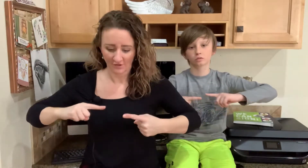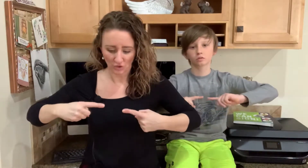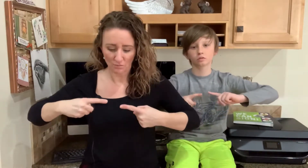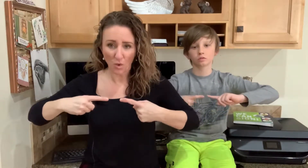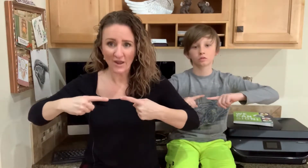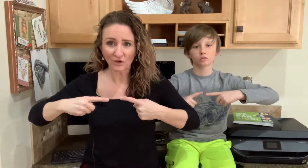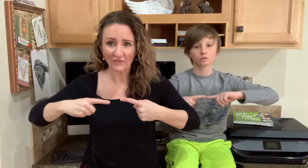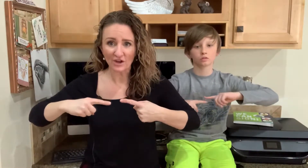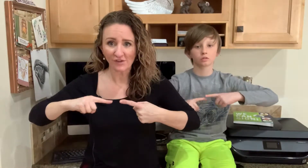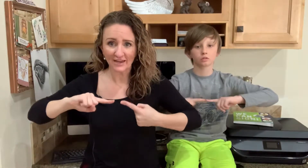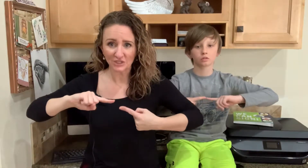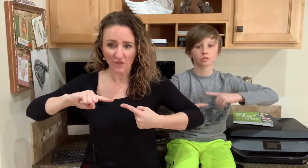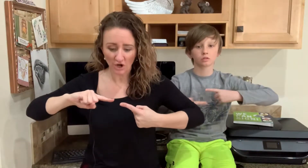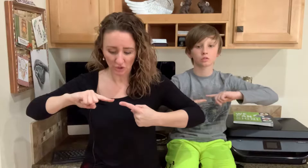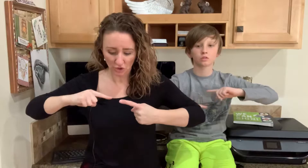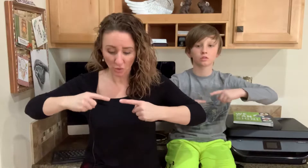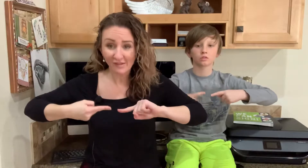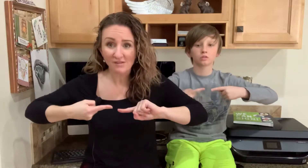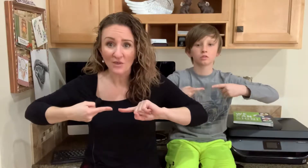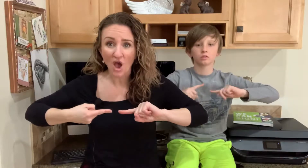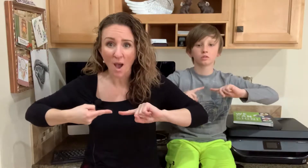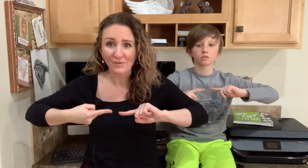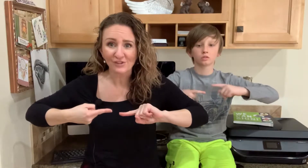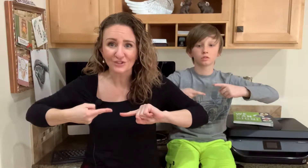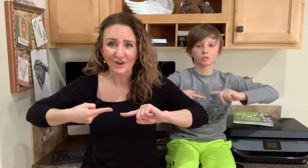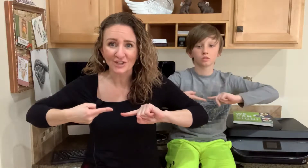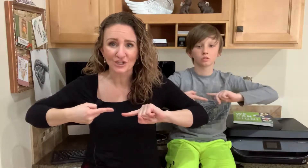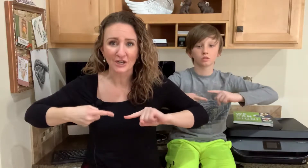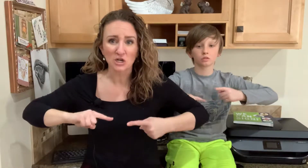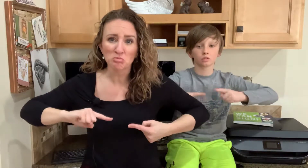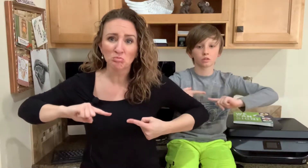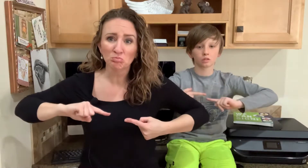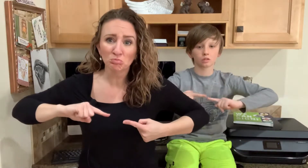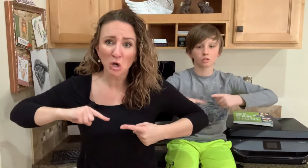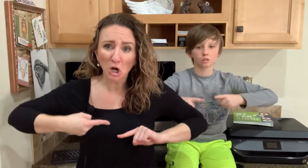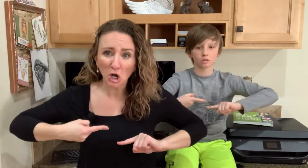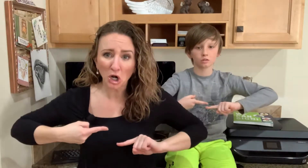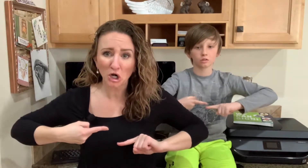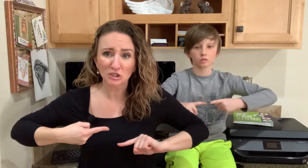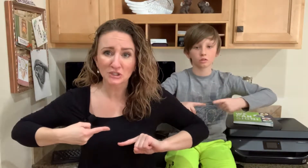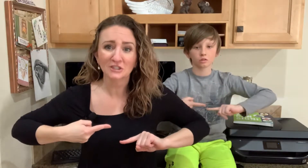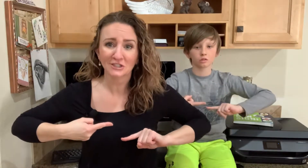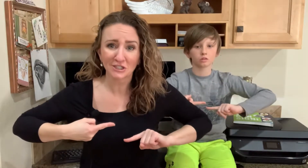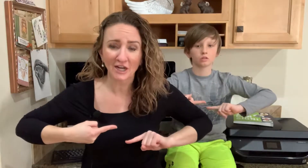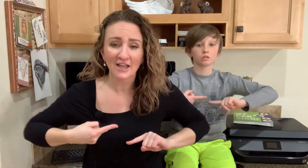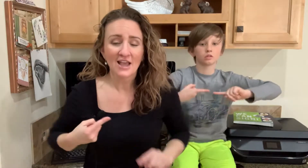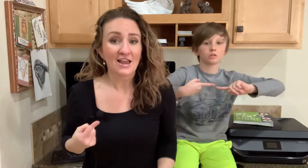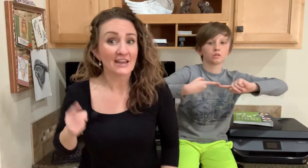So you point your fingers at each other and you twist them in the opposite direction. Hurt. Good.